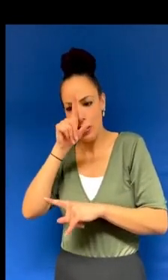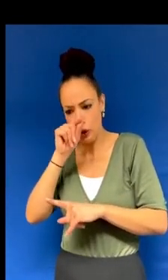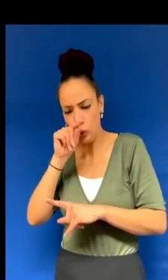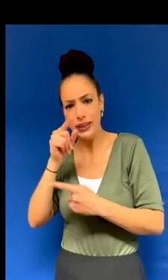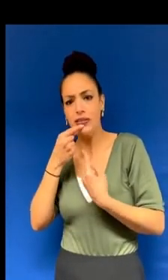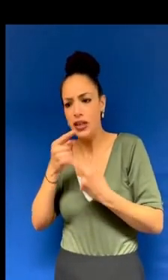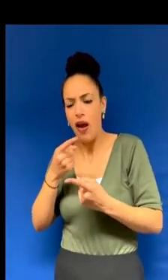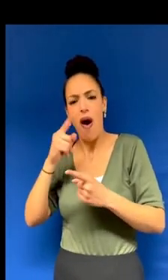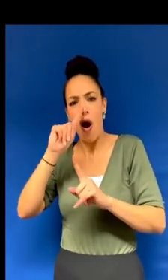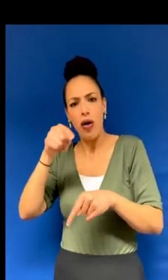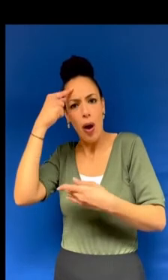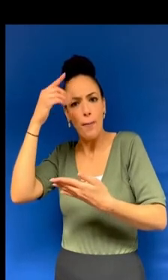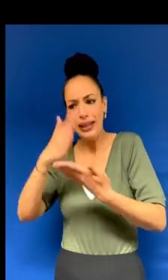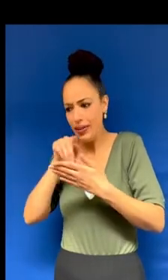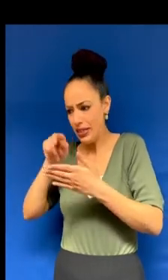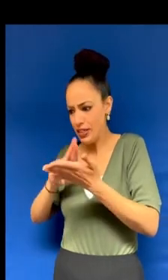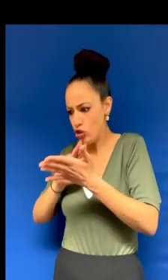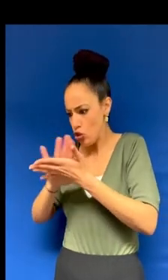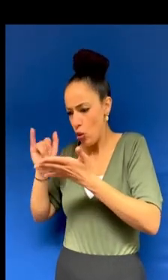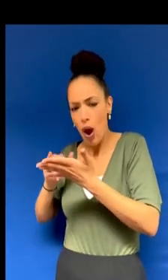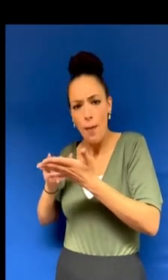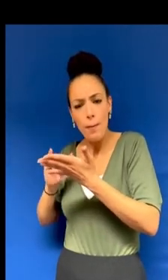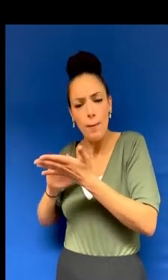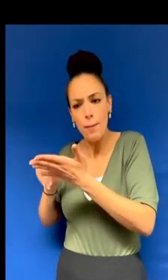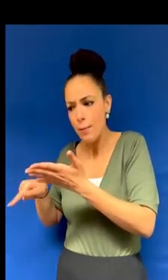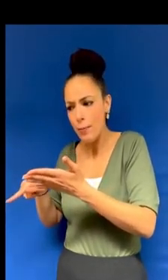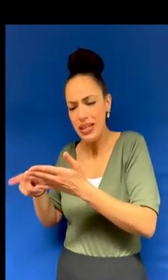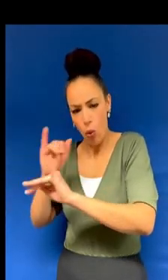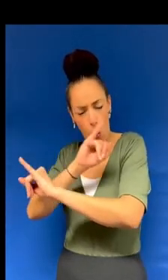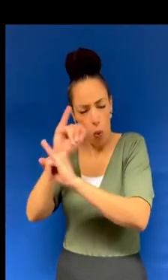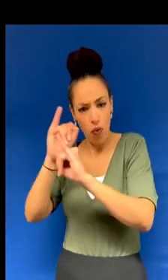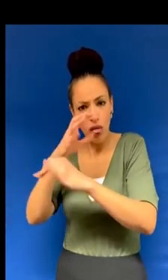money would flood in and it did, but it obviously didn't do so equally, and I think that's why I had